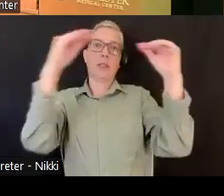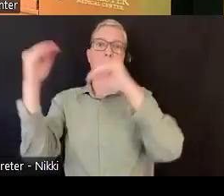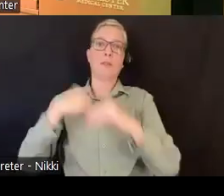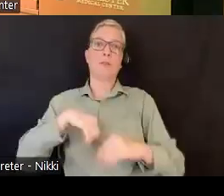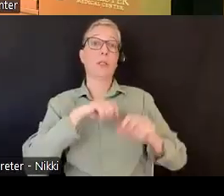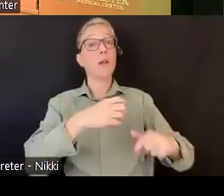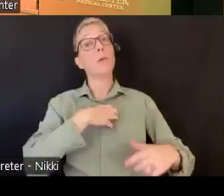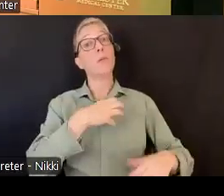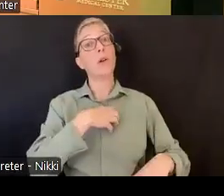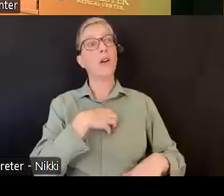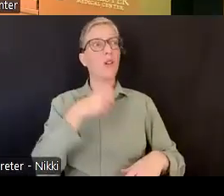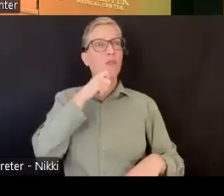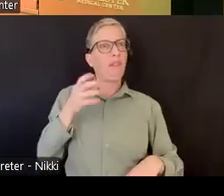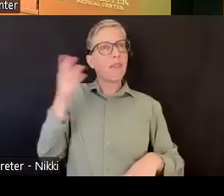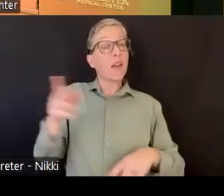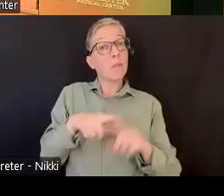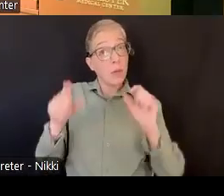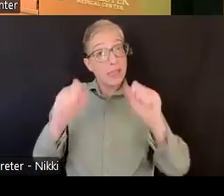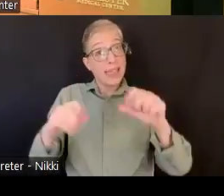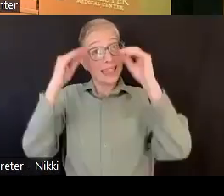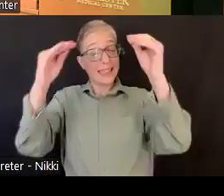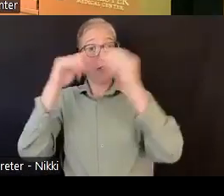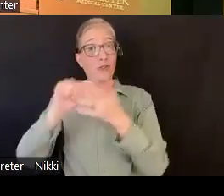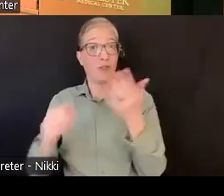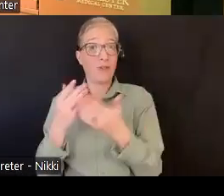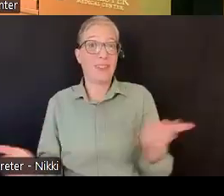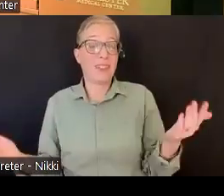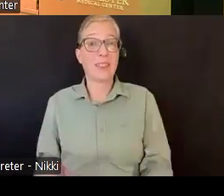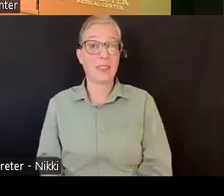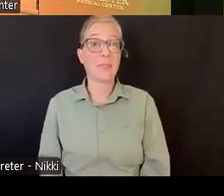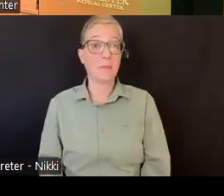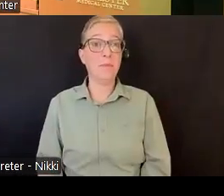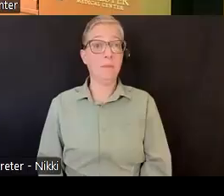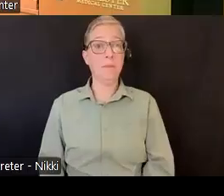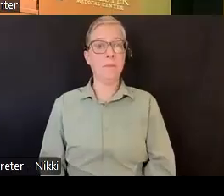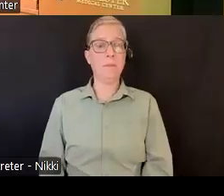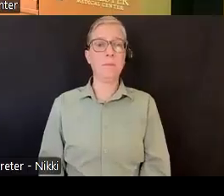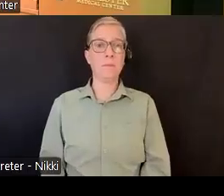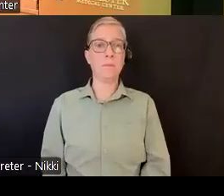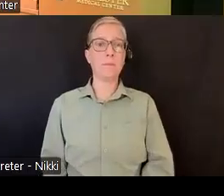or you can actually teach people and give people experience with that. So um the fellows get to